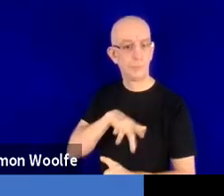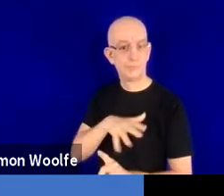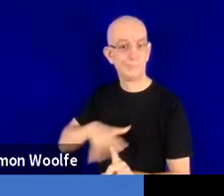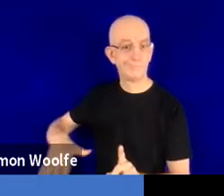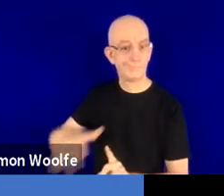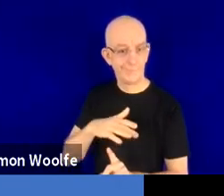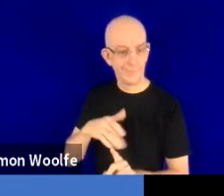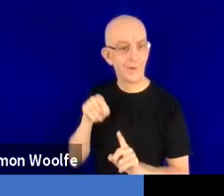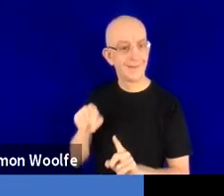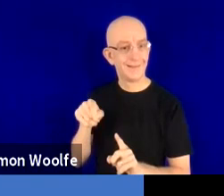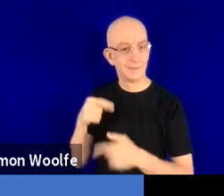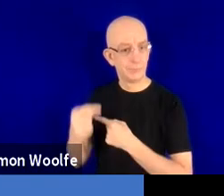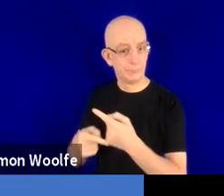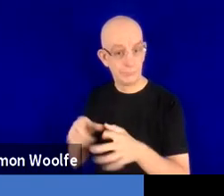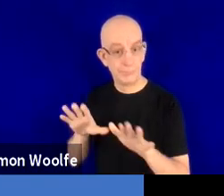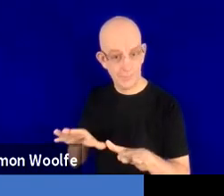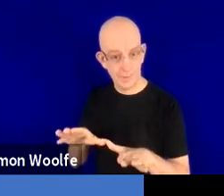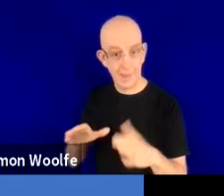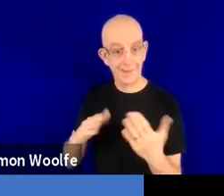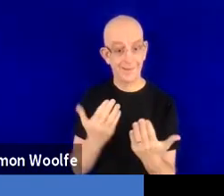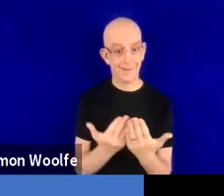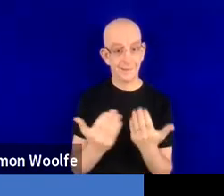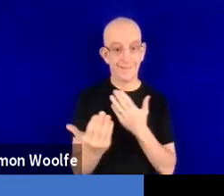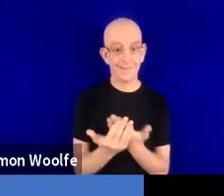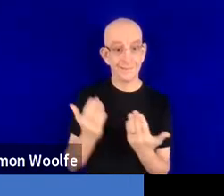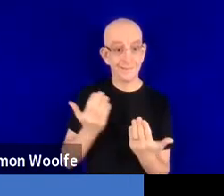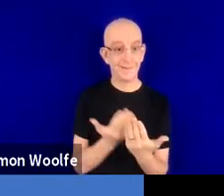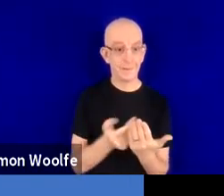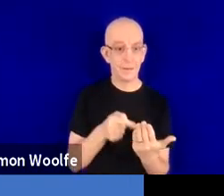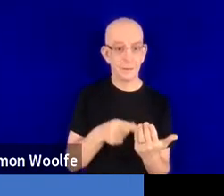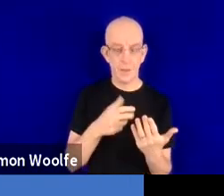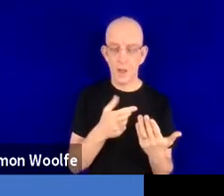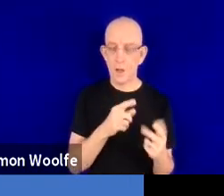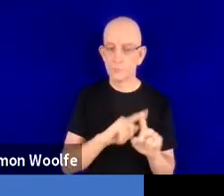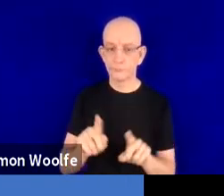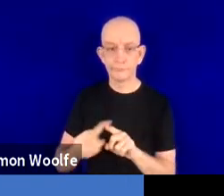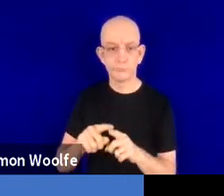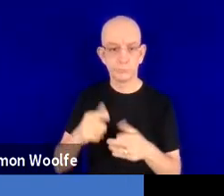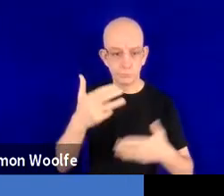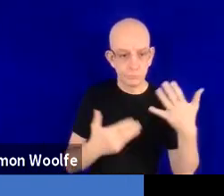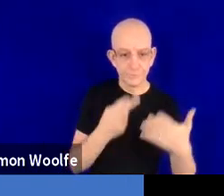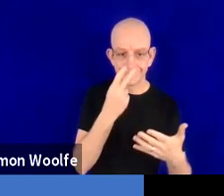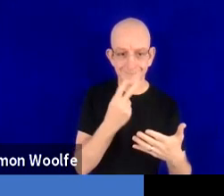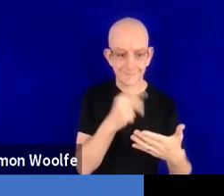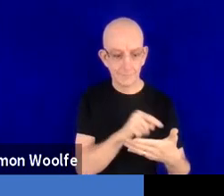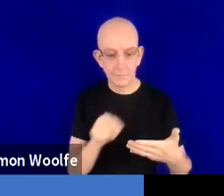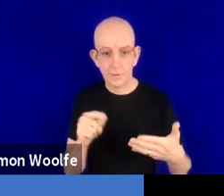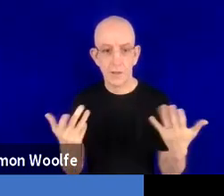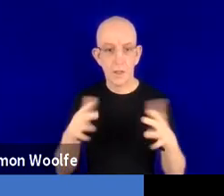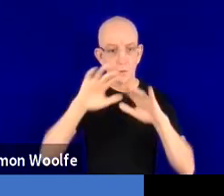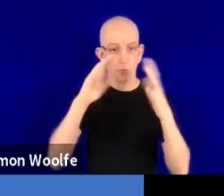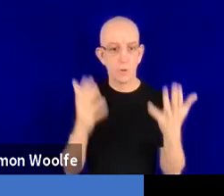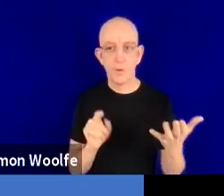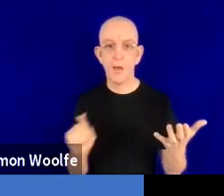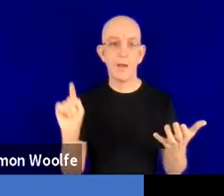specific social protection responses that was developed based on other databases, really kind of building on those and expanding